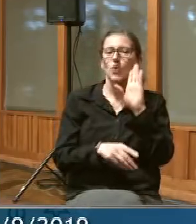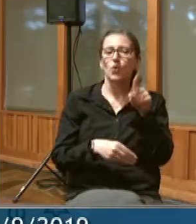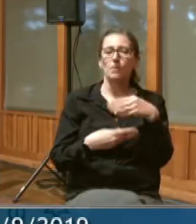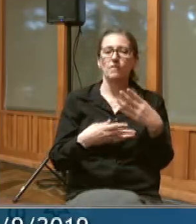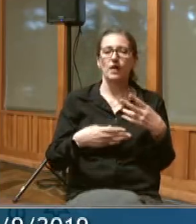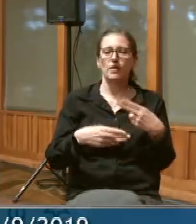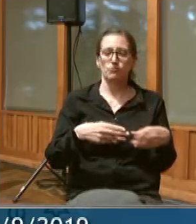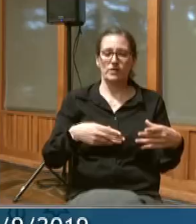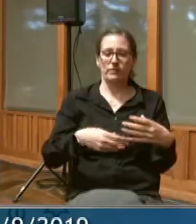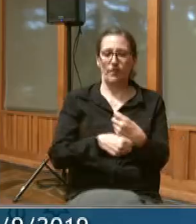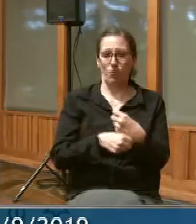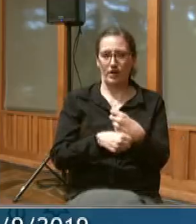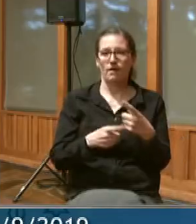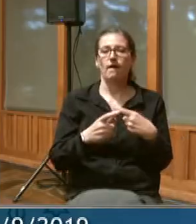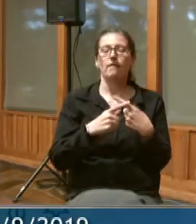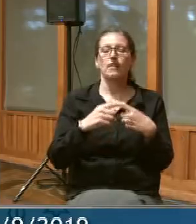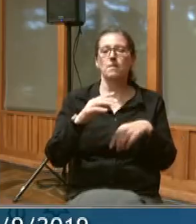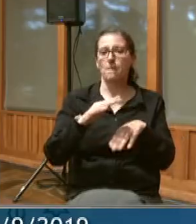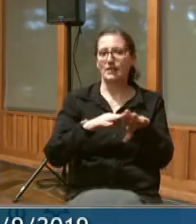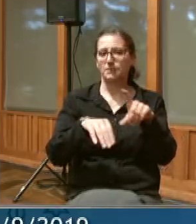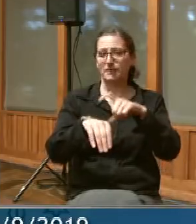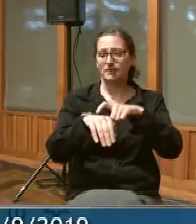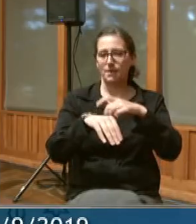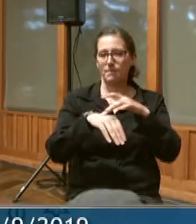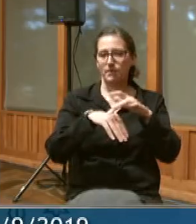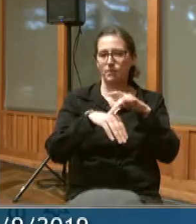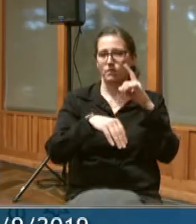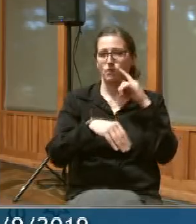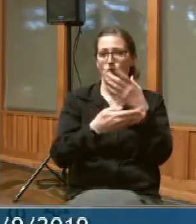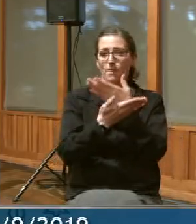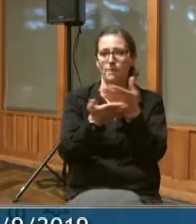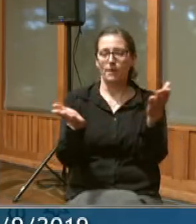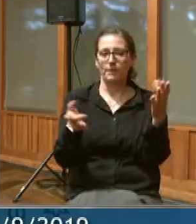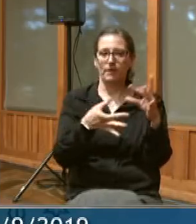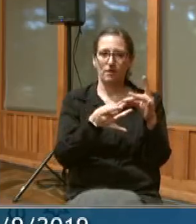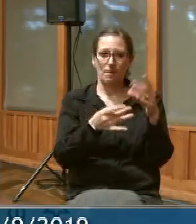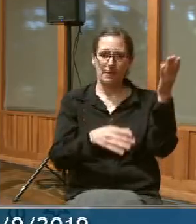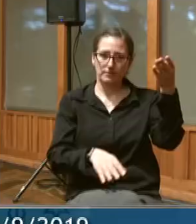COLLEAGUES AND I ARE HERE PRIMARILY TO HEAR FROM YOU. I'M THUS ONLY GOING TO GIVE THE BRIEF SUMMARY OF MY MESSAGE TO